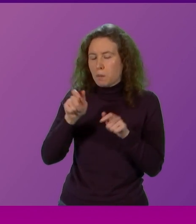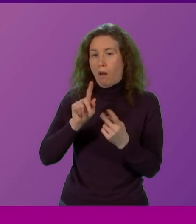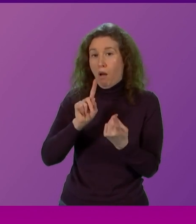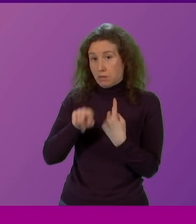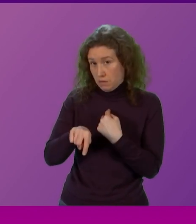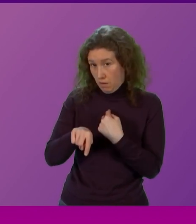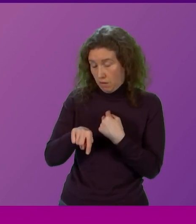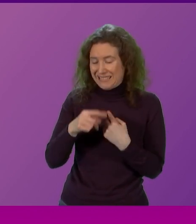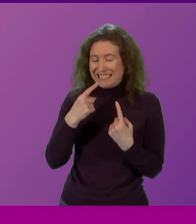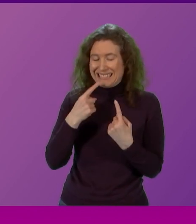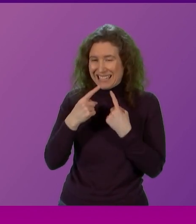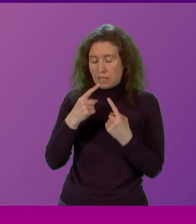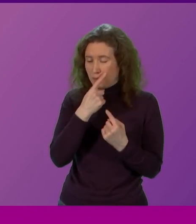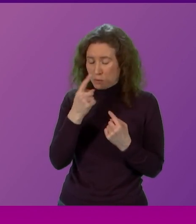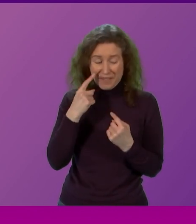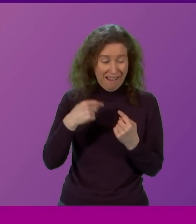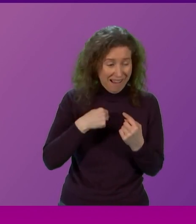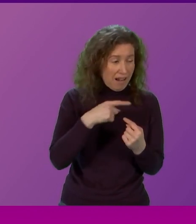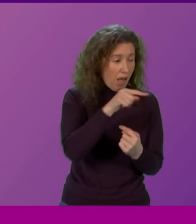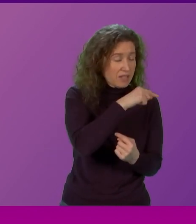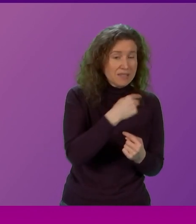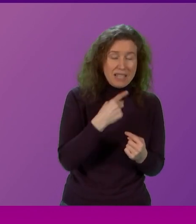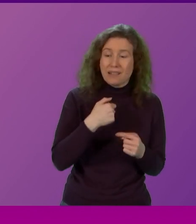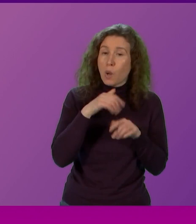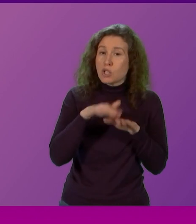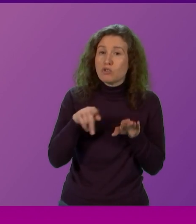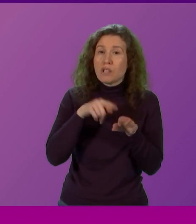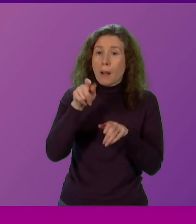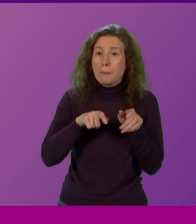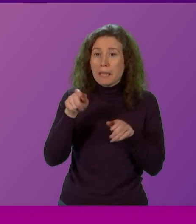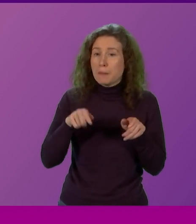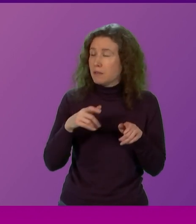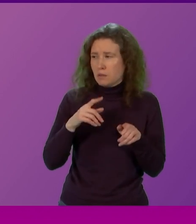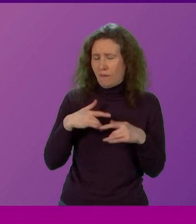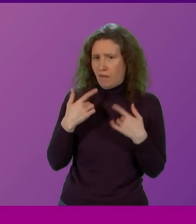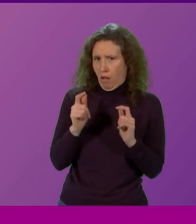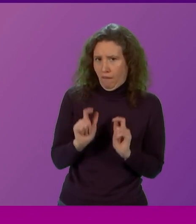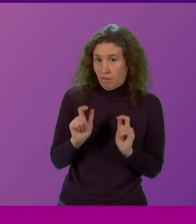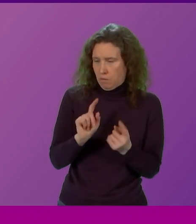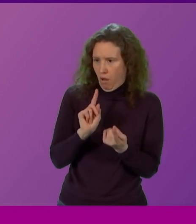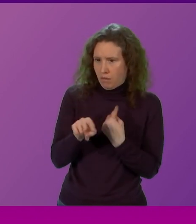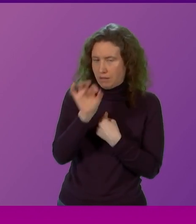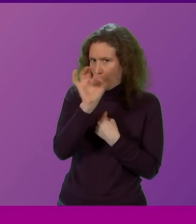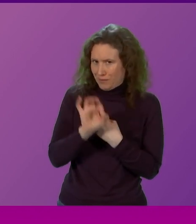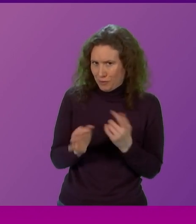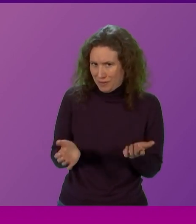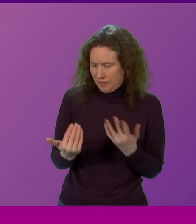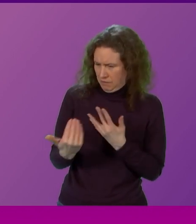The data proves what I and other members said all along: our children and young people do not feel comfortable answering such invasive questions.